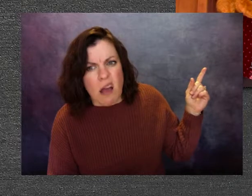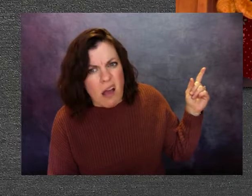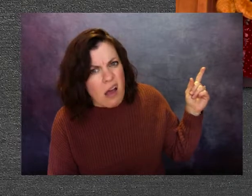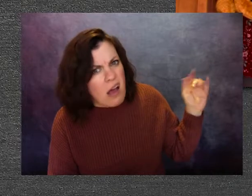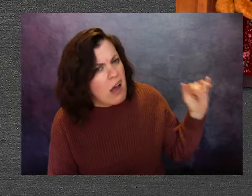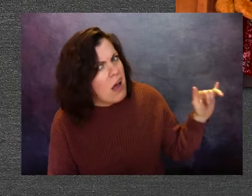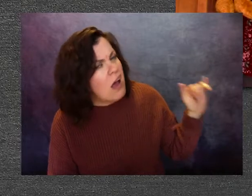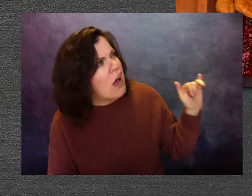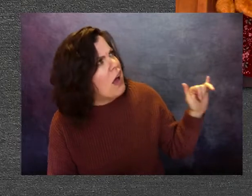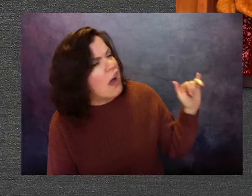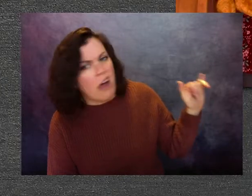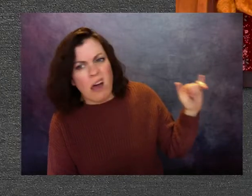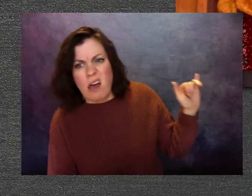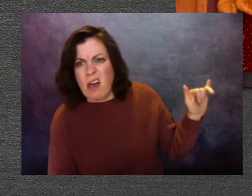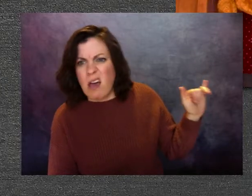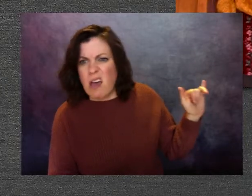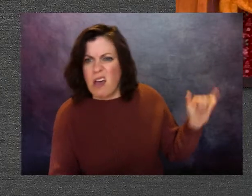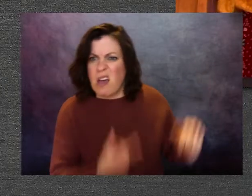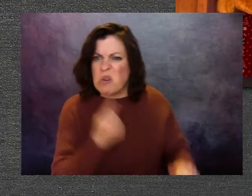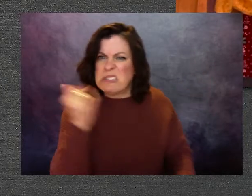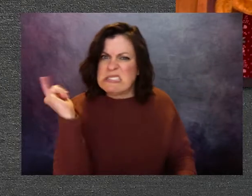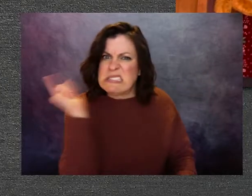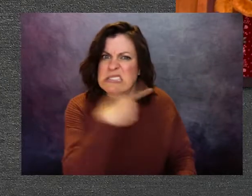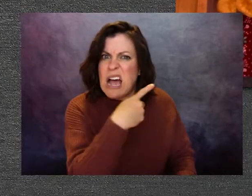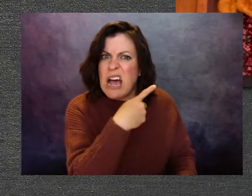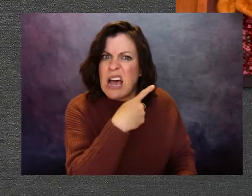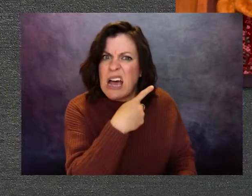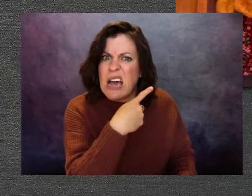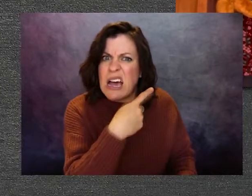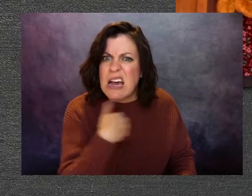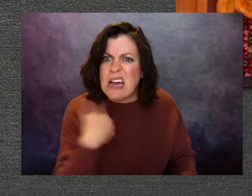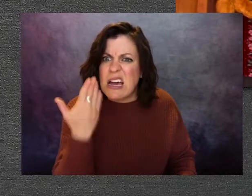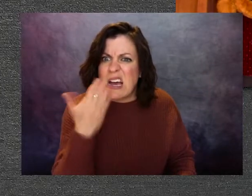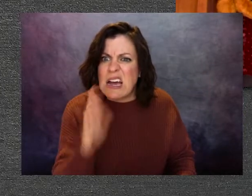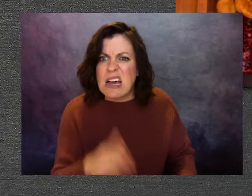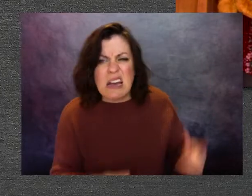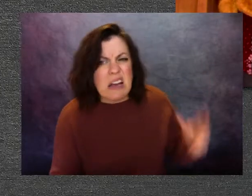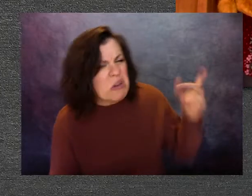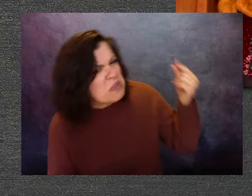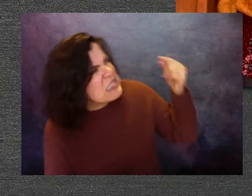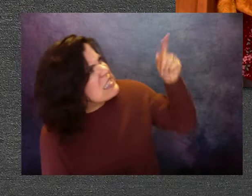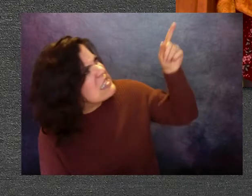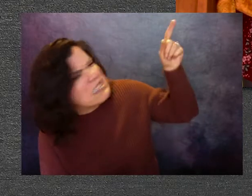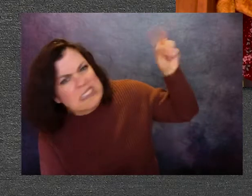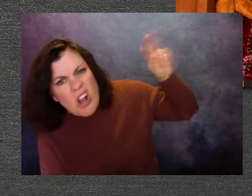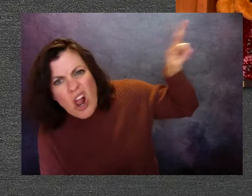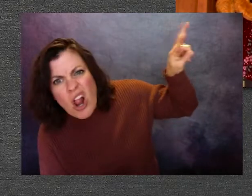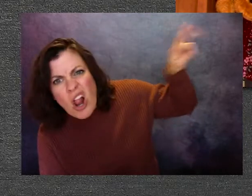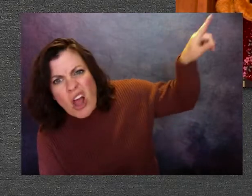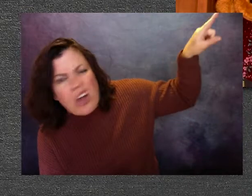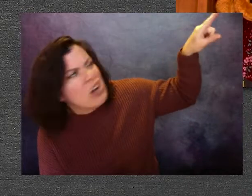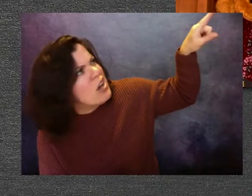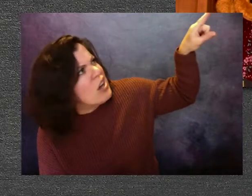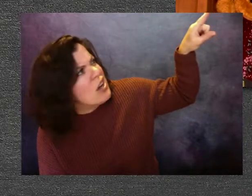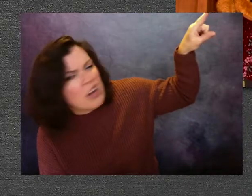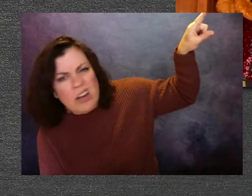What is that? Friends take a look at that. What is that? Huh?